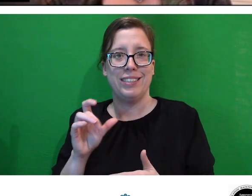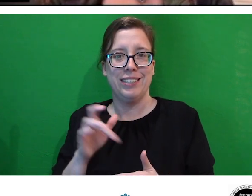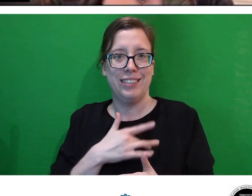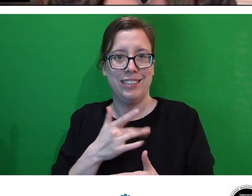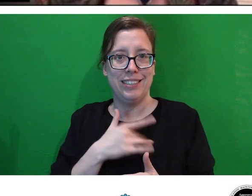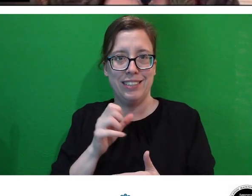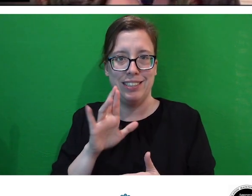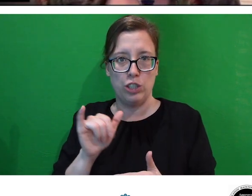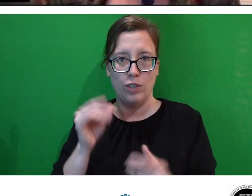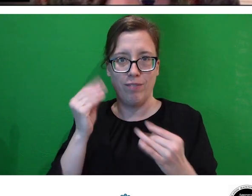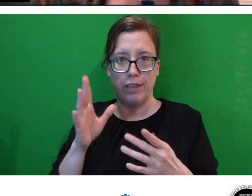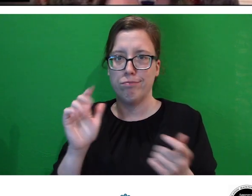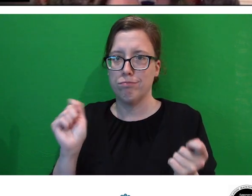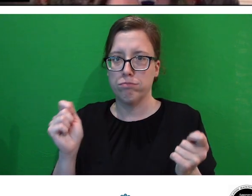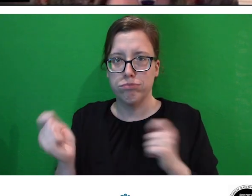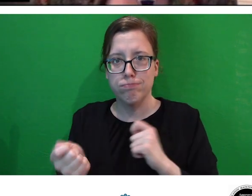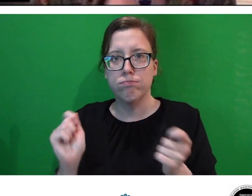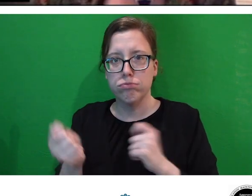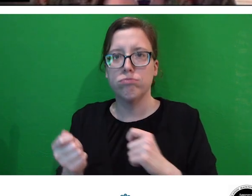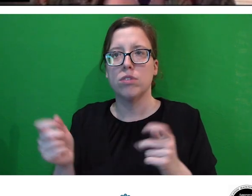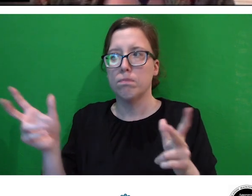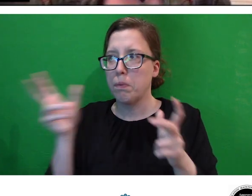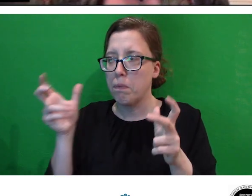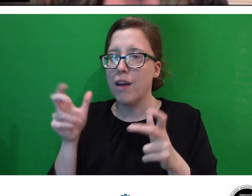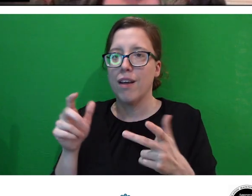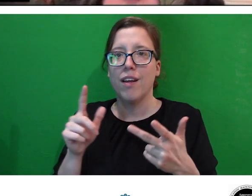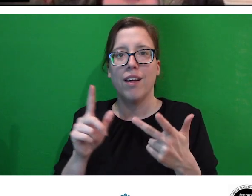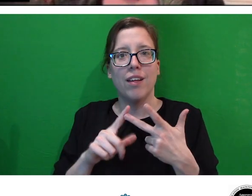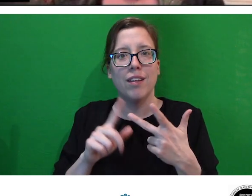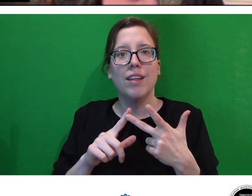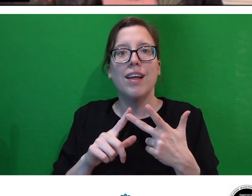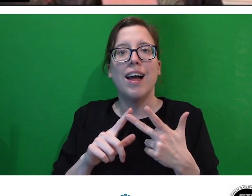it's all those things she learns by watching her brothers and sisters.